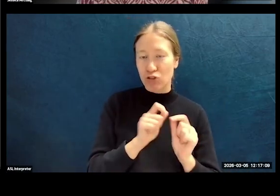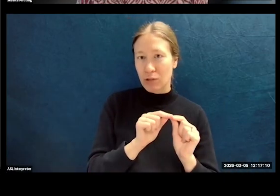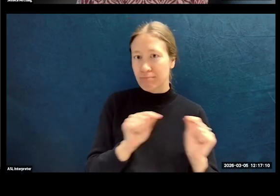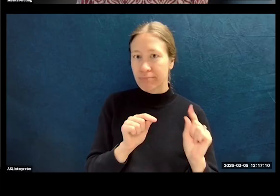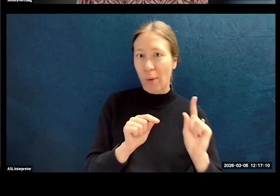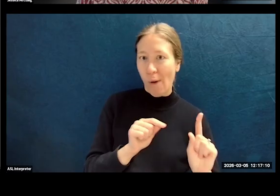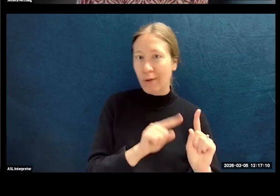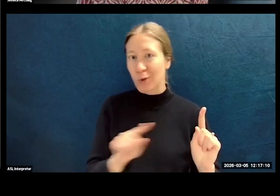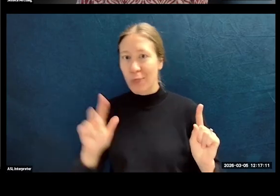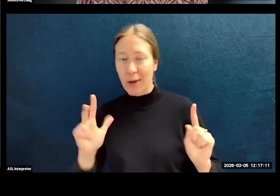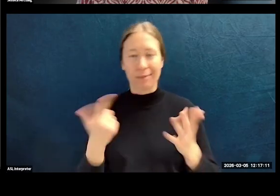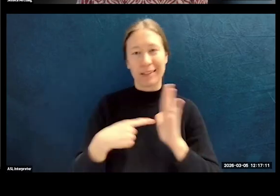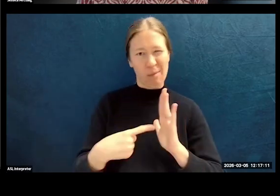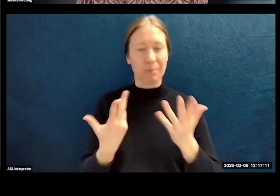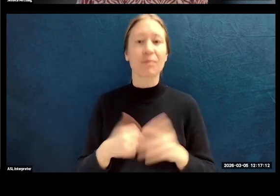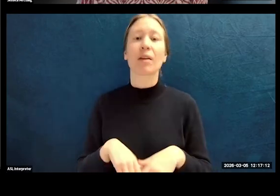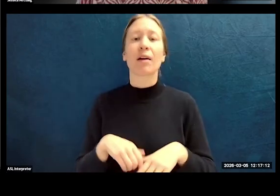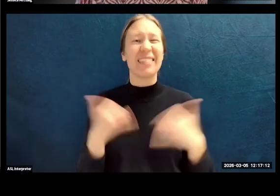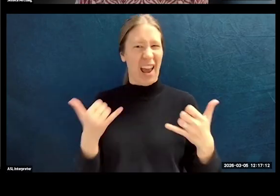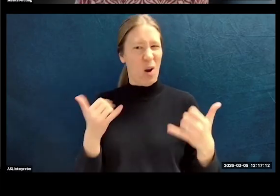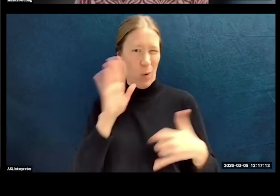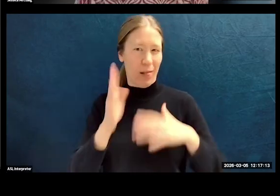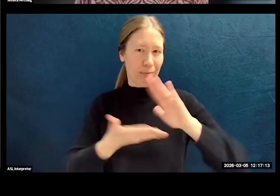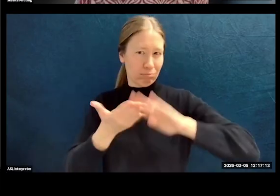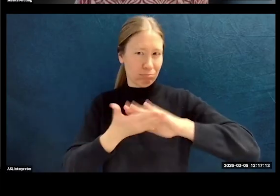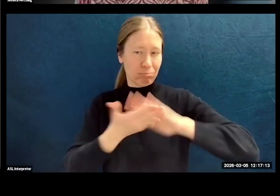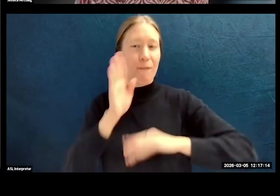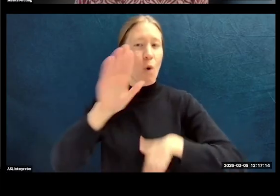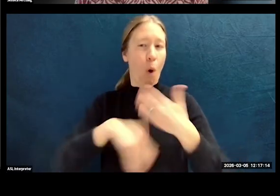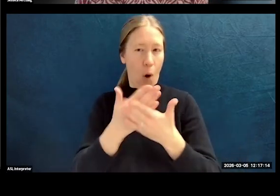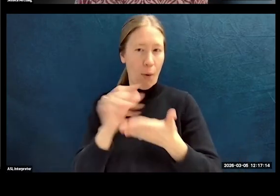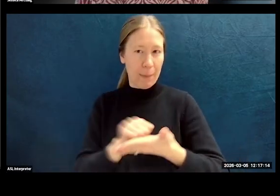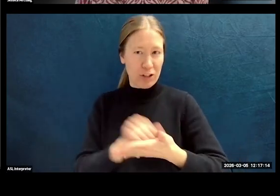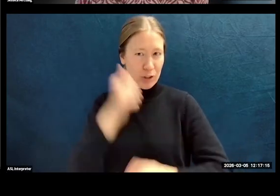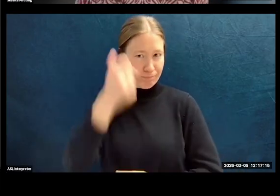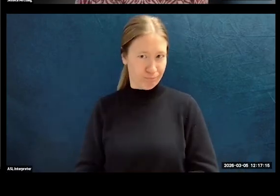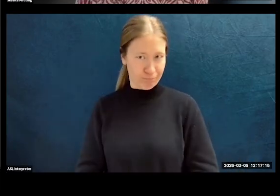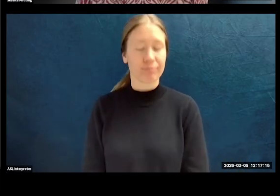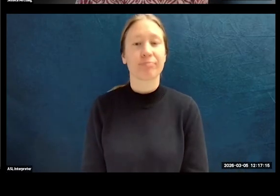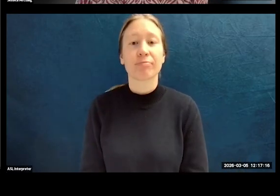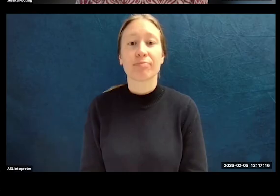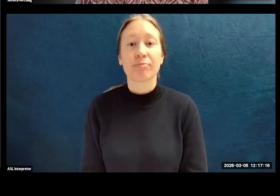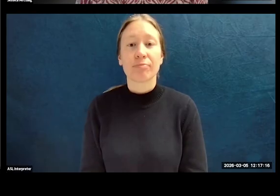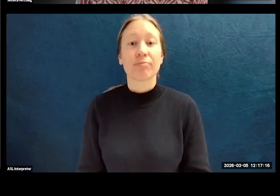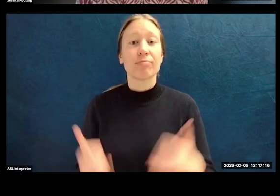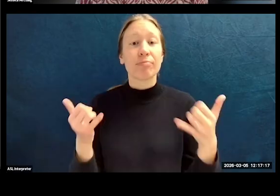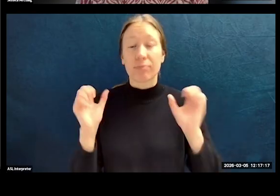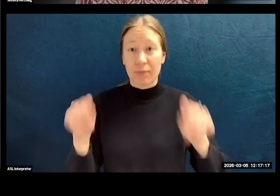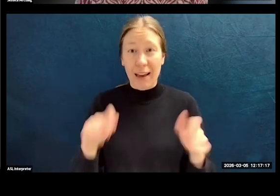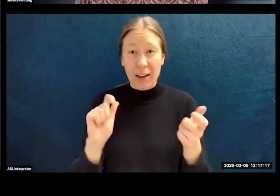so I've got that button selected. I can also adjust the settings for the OCR scan.